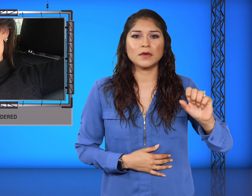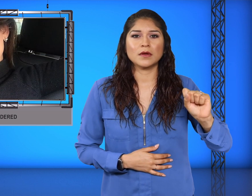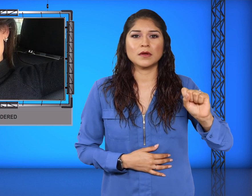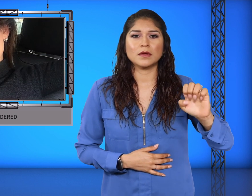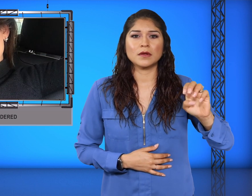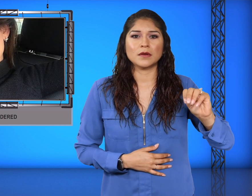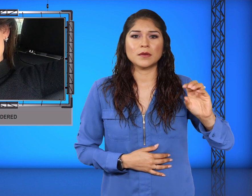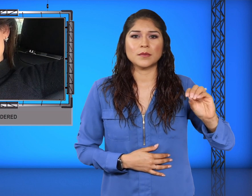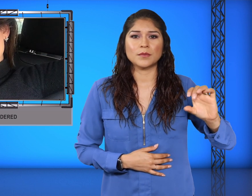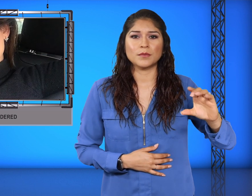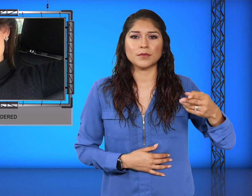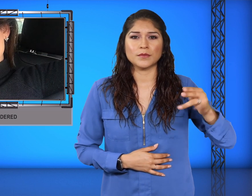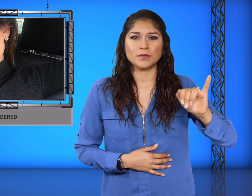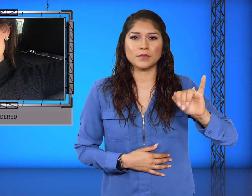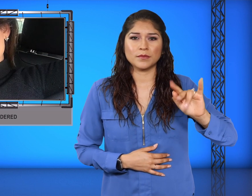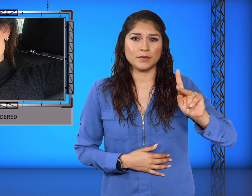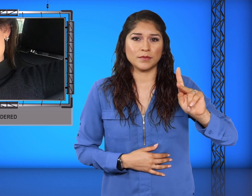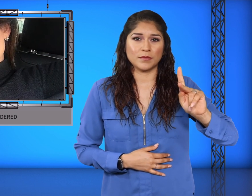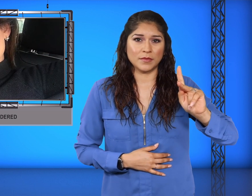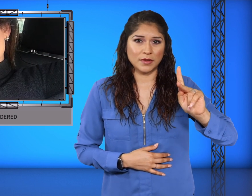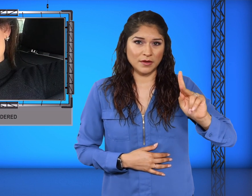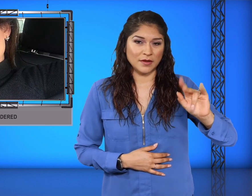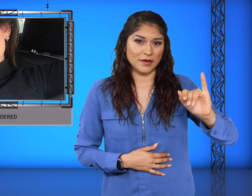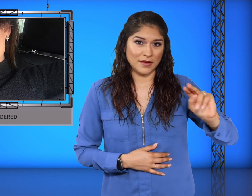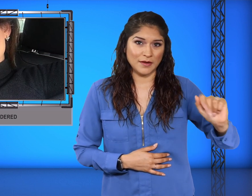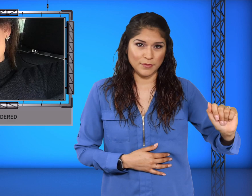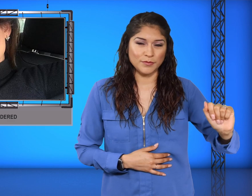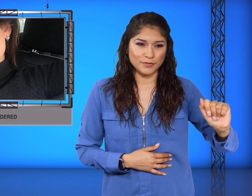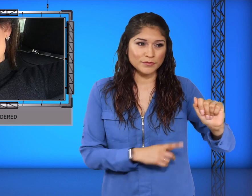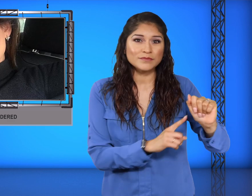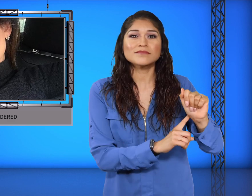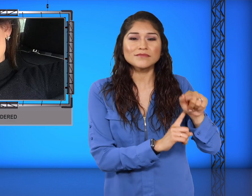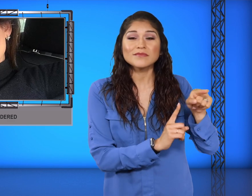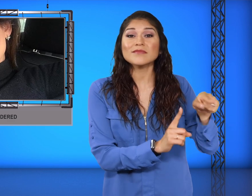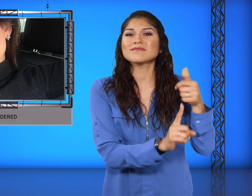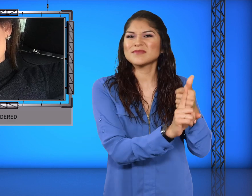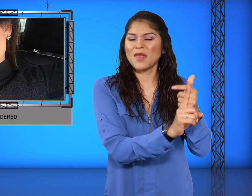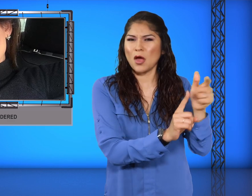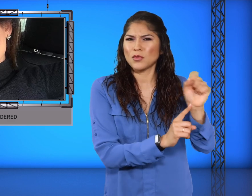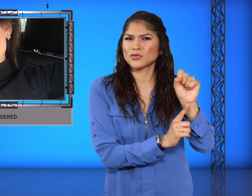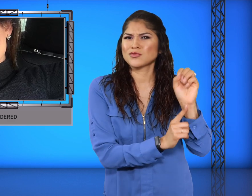Semochkina.